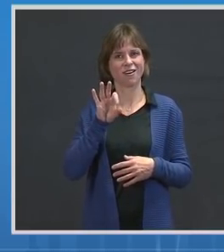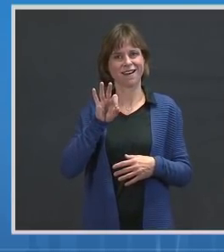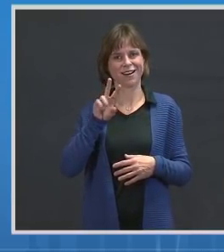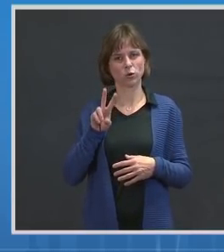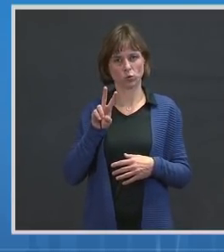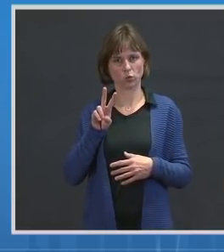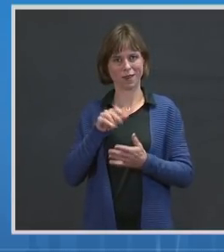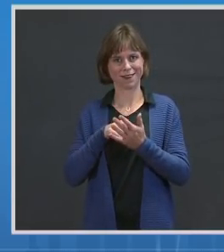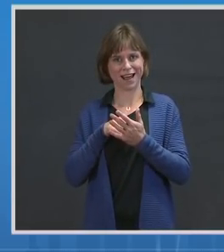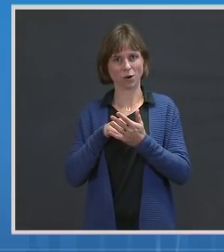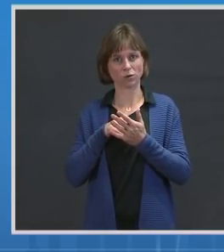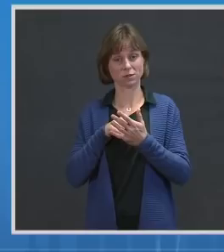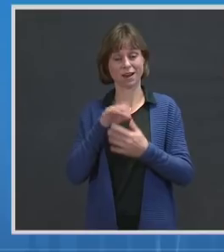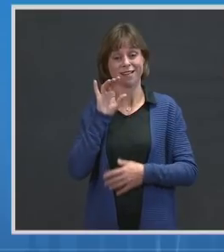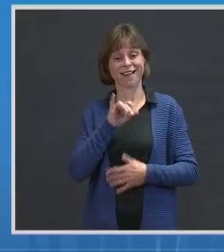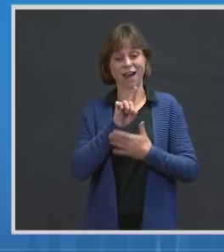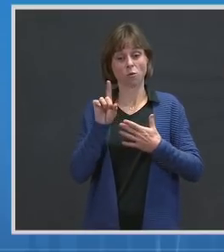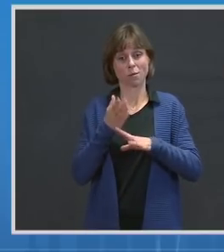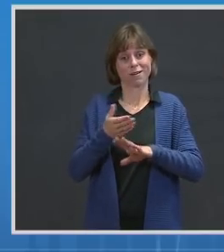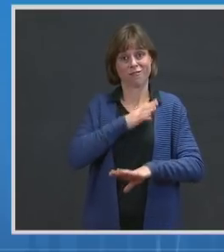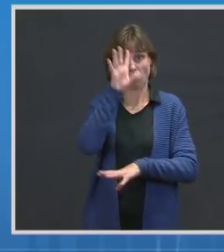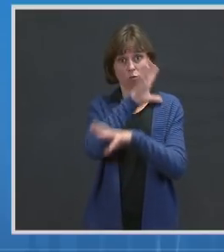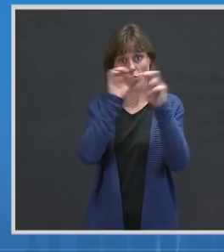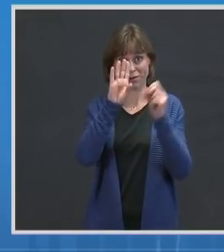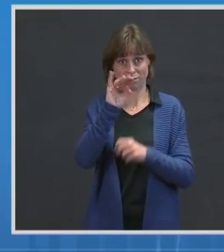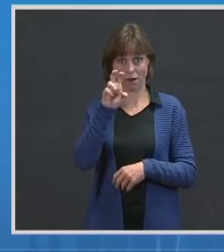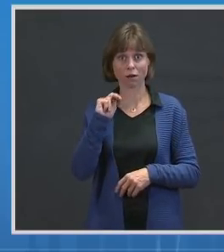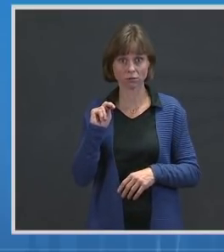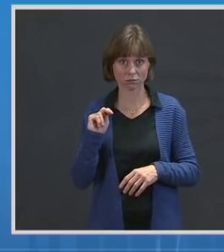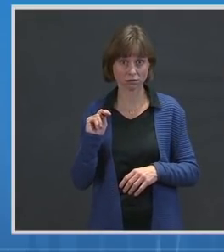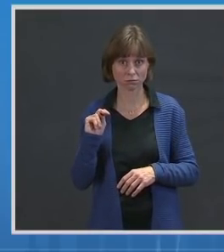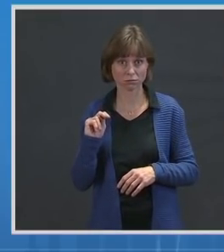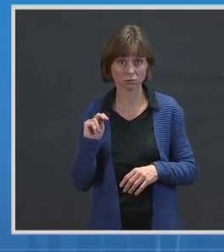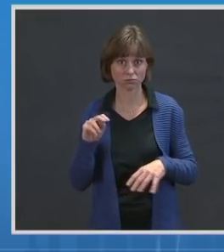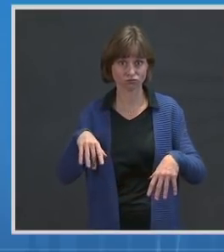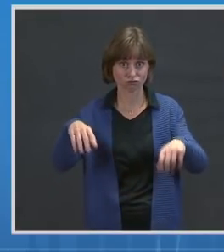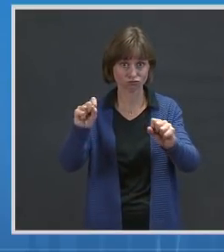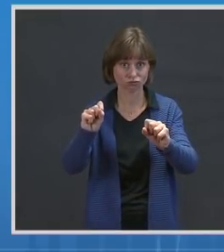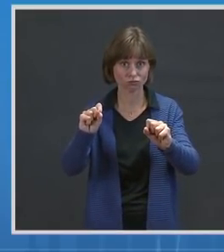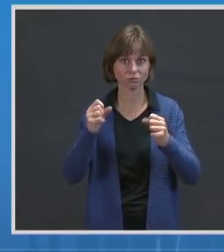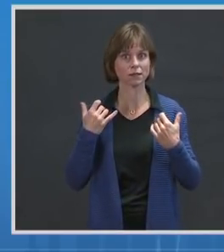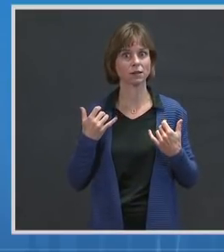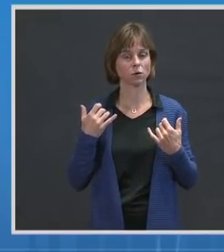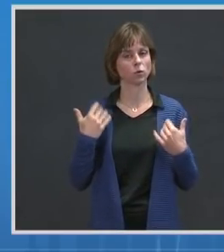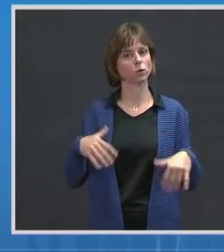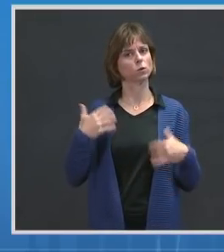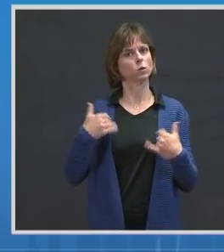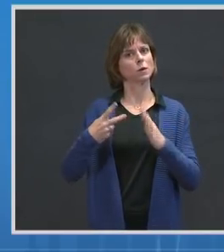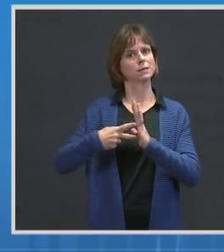before President Biden took office. That is almost double in just four weeks.